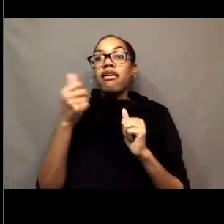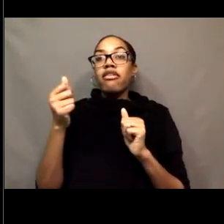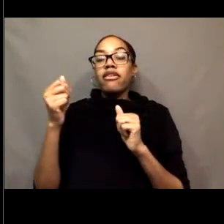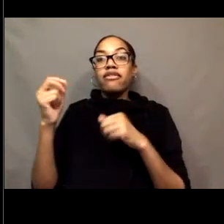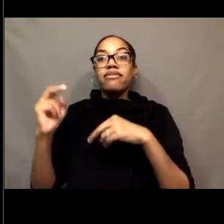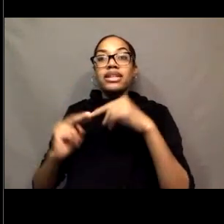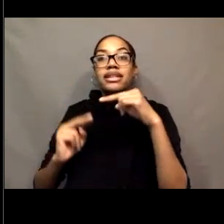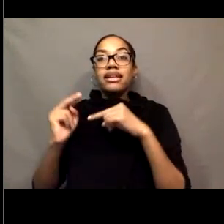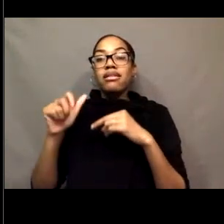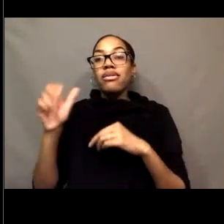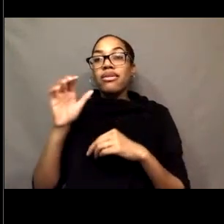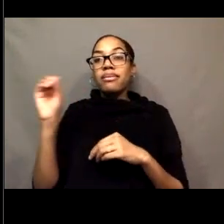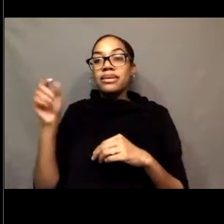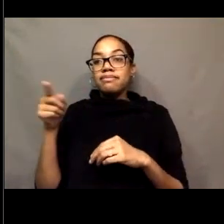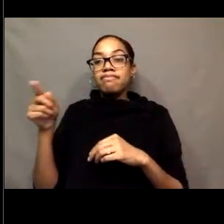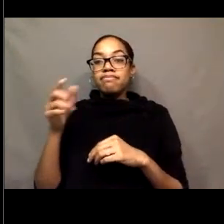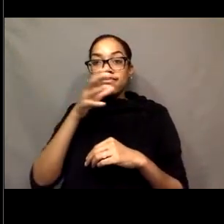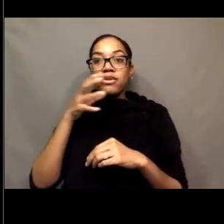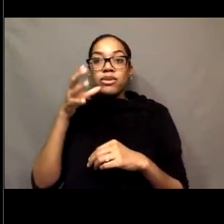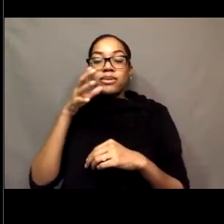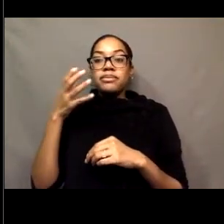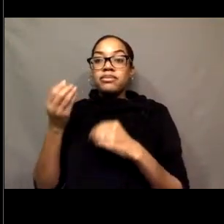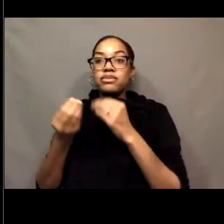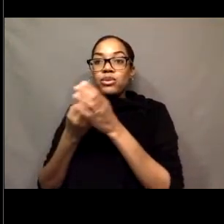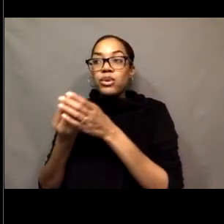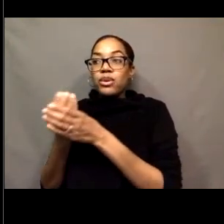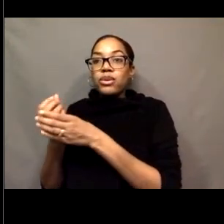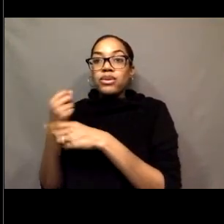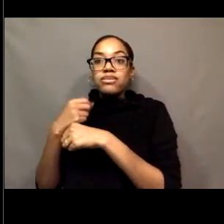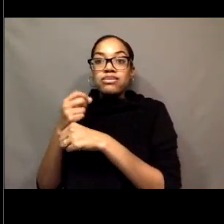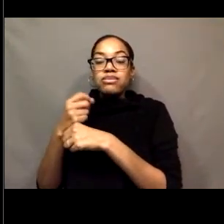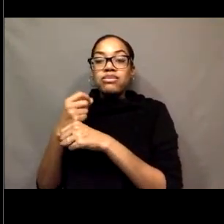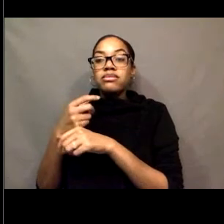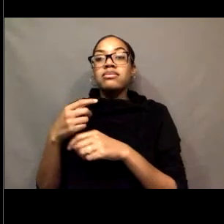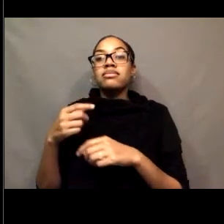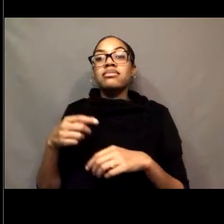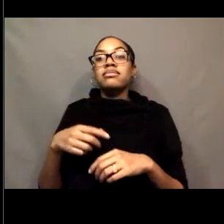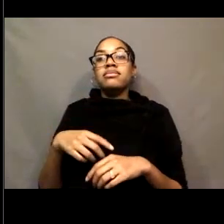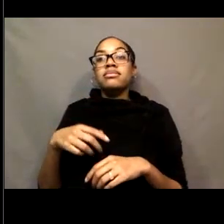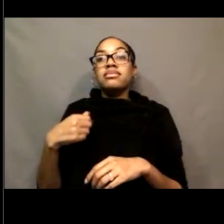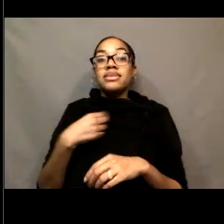aquaculture facilities, other labs, and distribute all these baby abalone to each of them